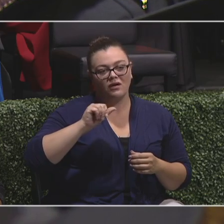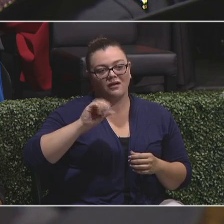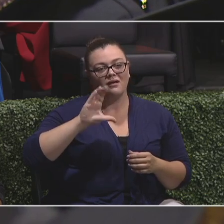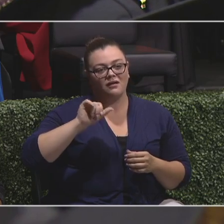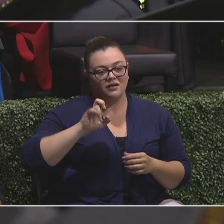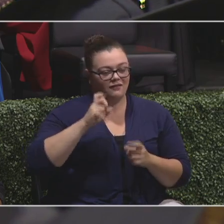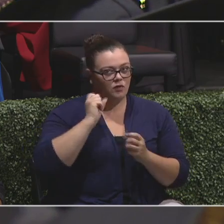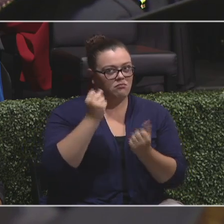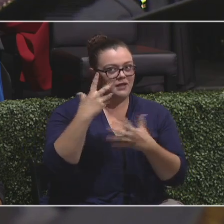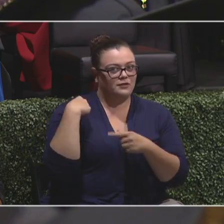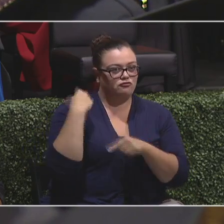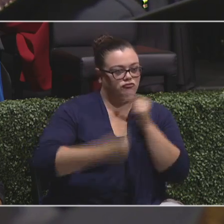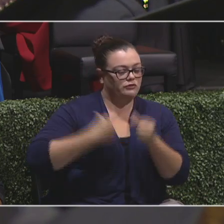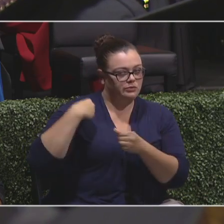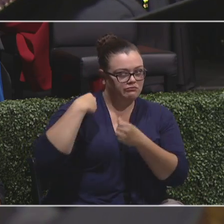BUT CINTHIA'S WORK IN MEXICO CARRIES SPECIAL SIGNIFICANCE.